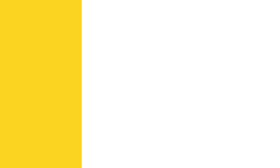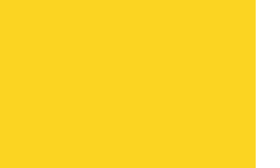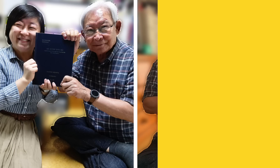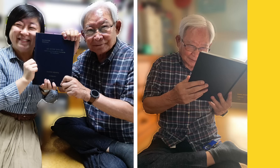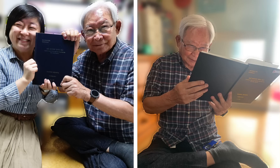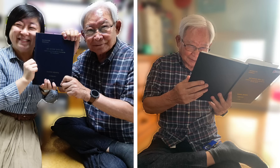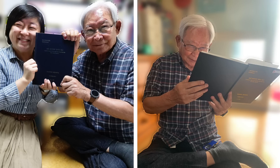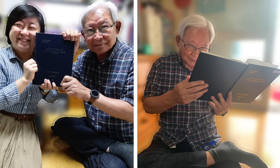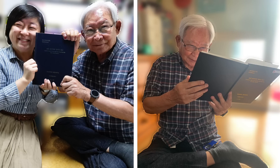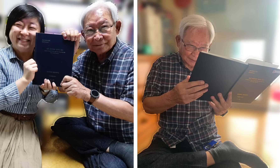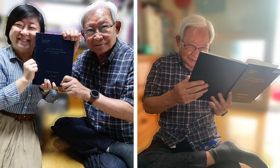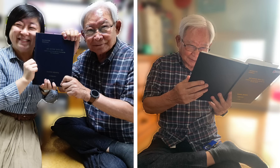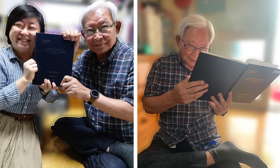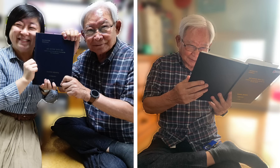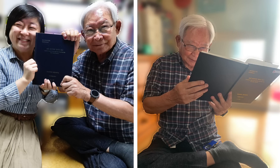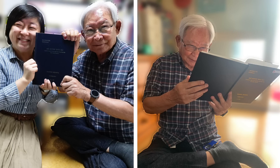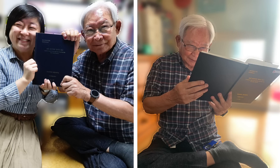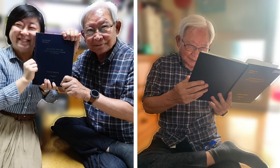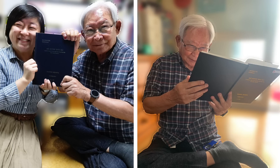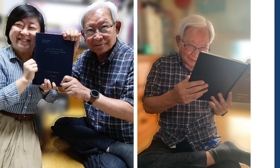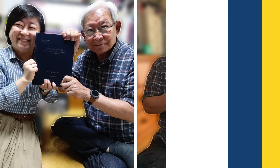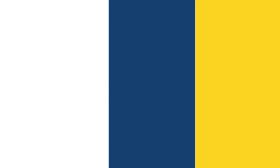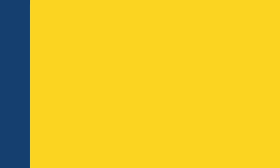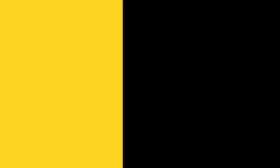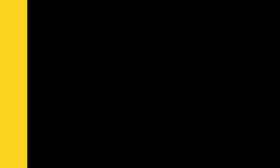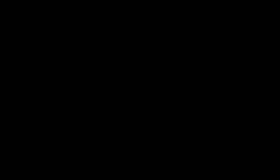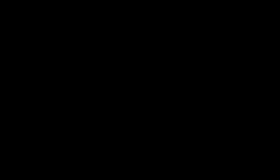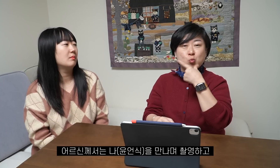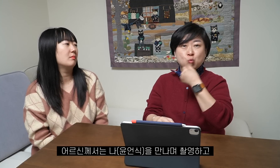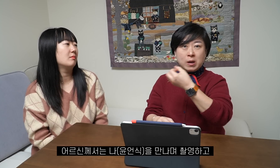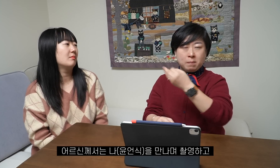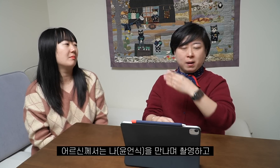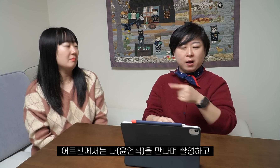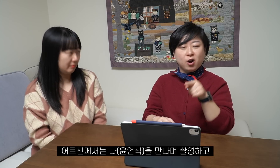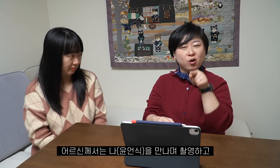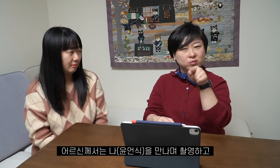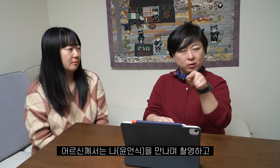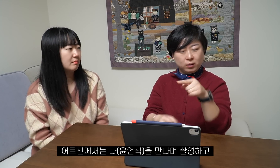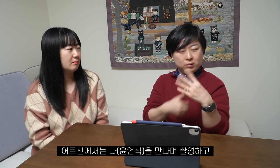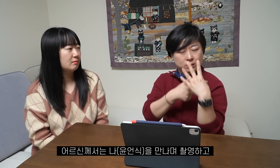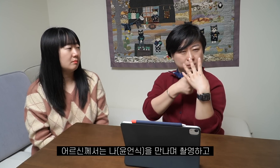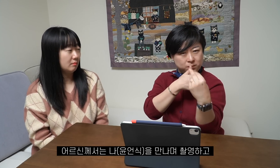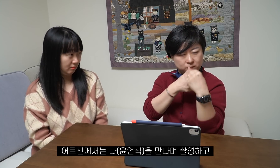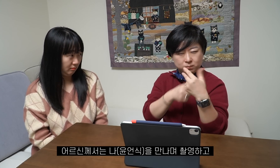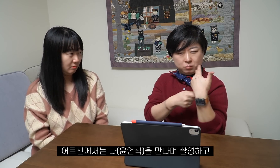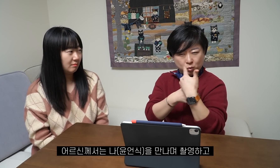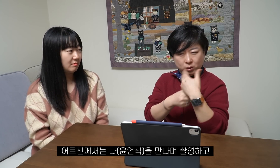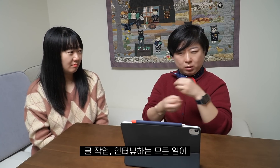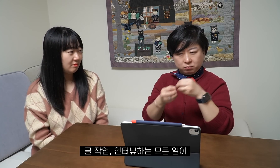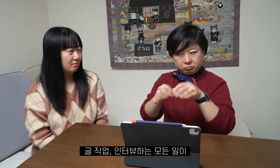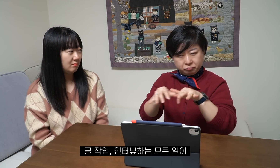The old man gave me encouragement and support saying